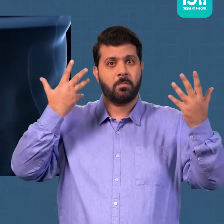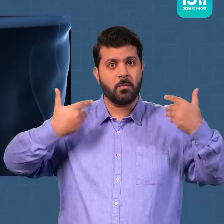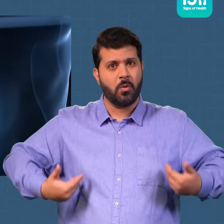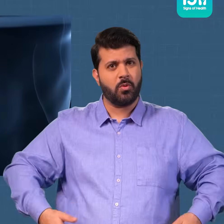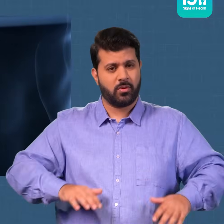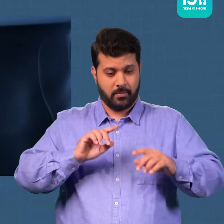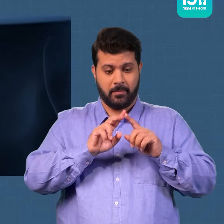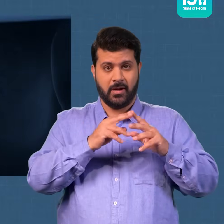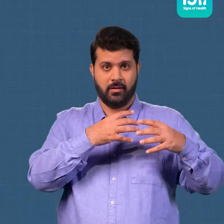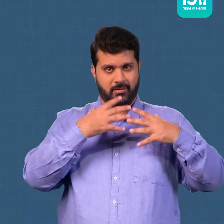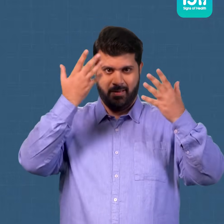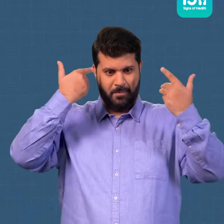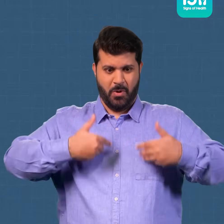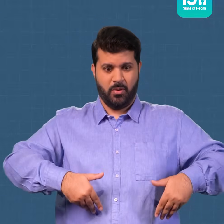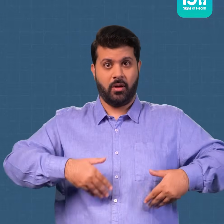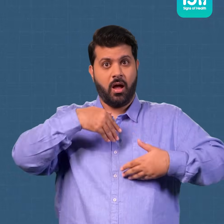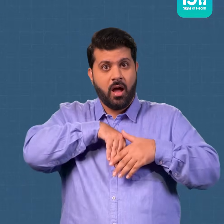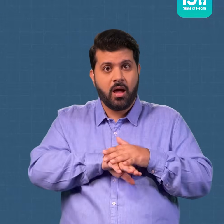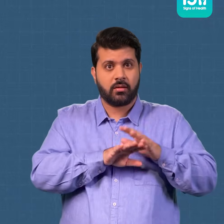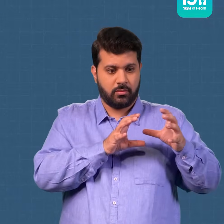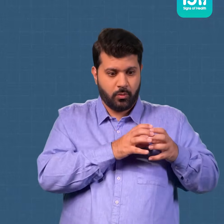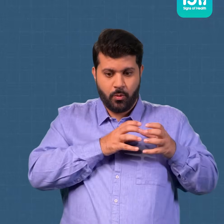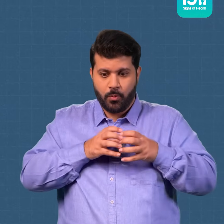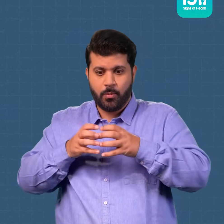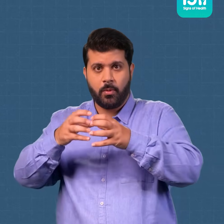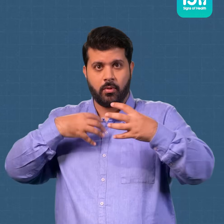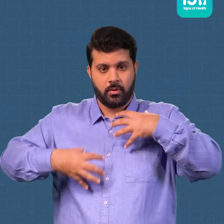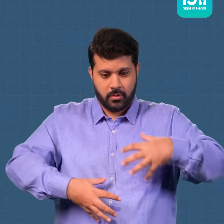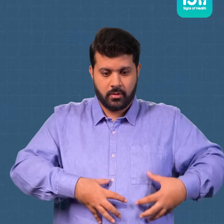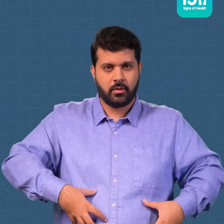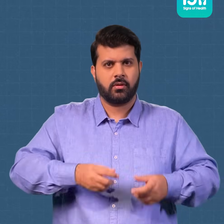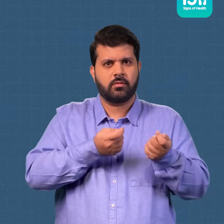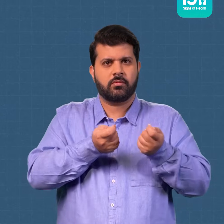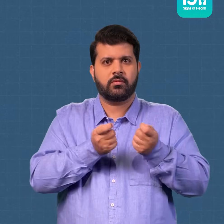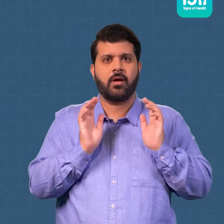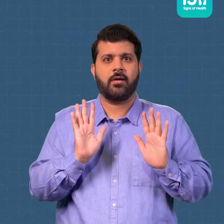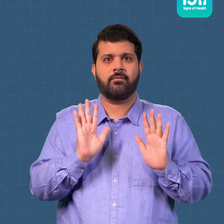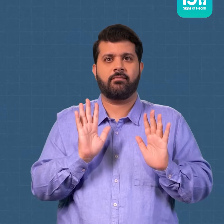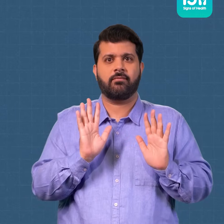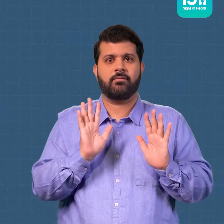In our body, there are many systems that help control how everything works.